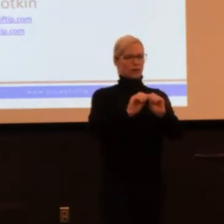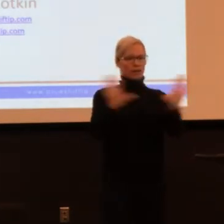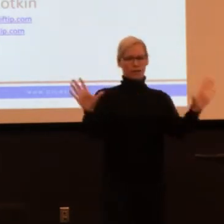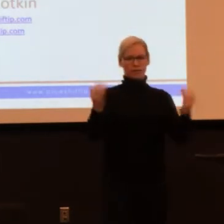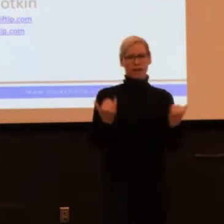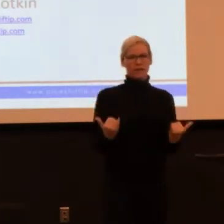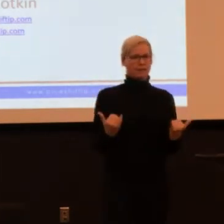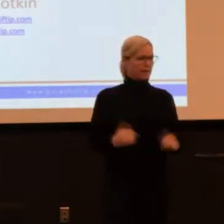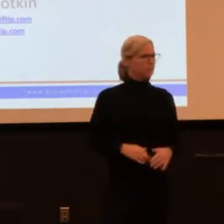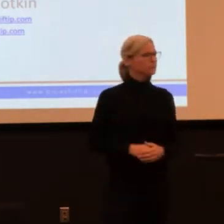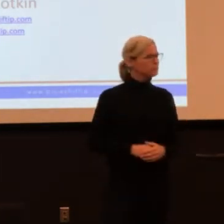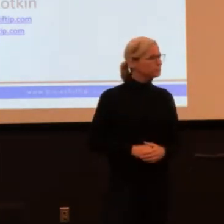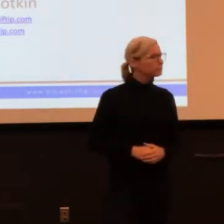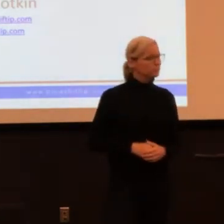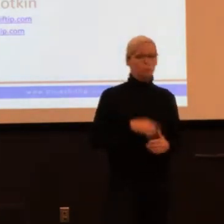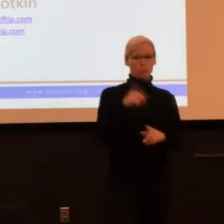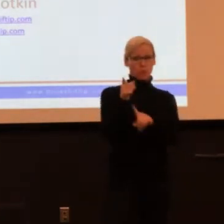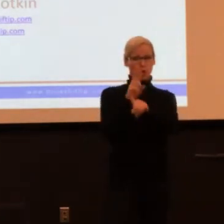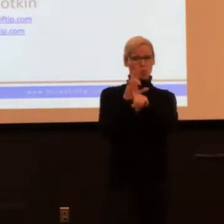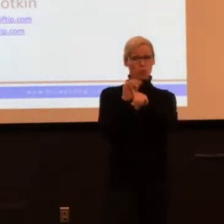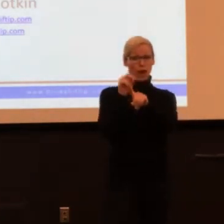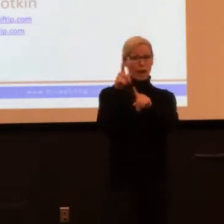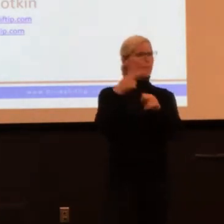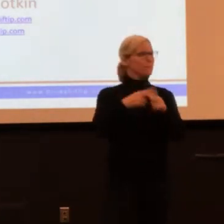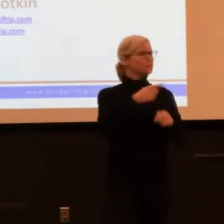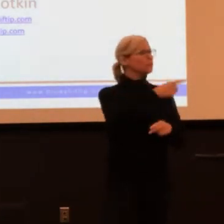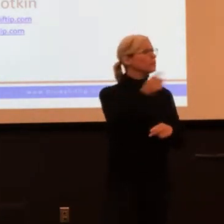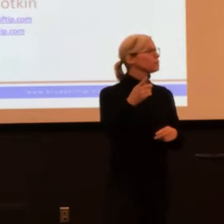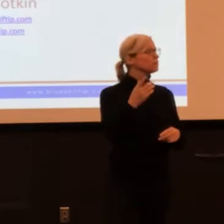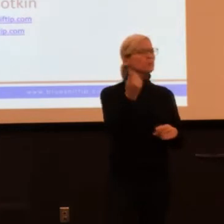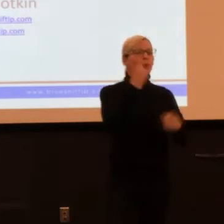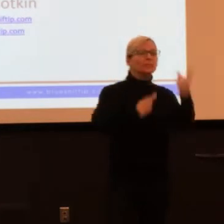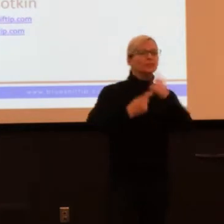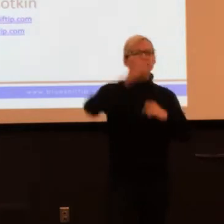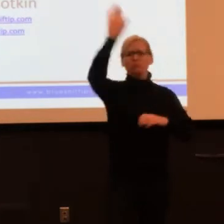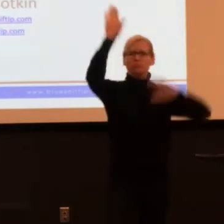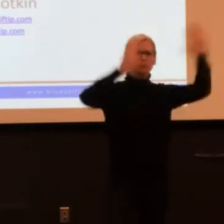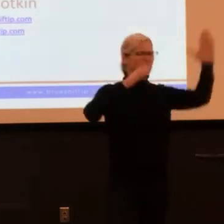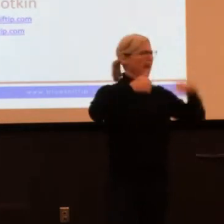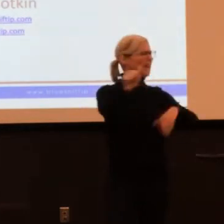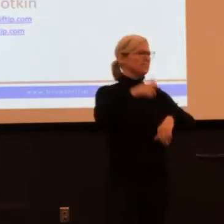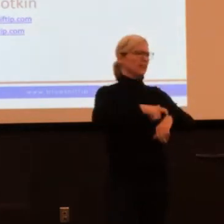And as Ryan said, please feel free to interrupt me with questions, it's really helpful to keep the conversation